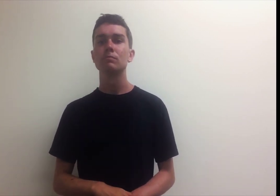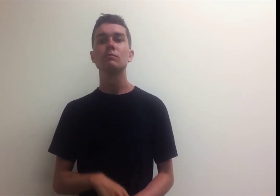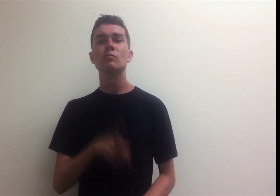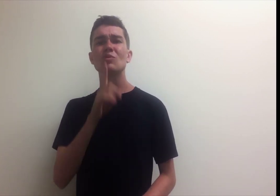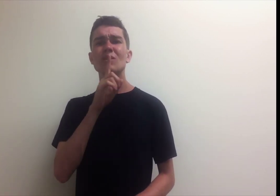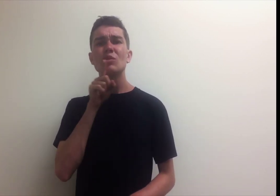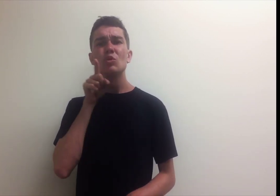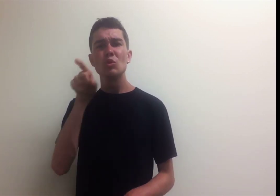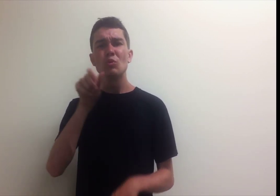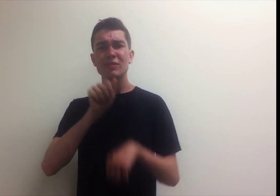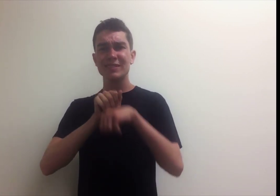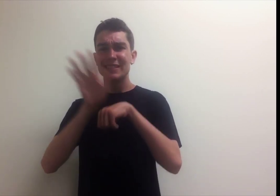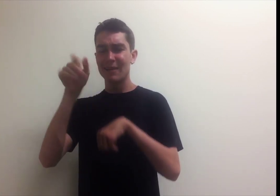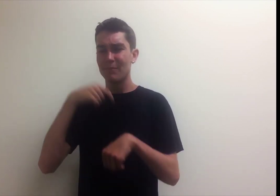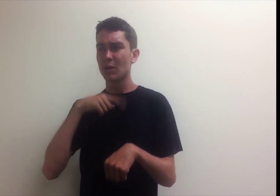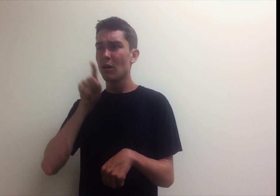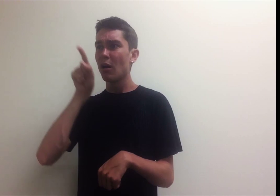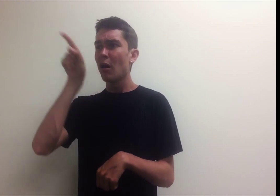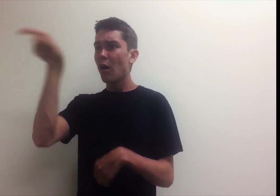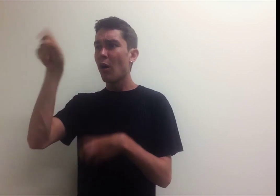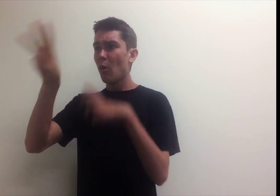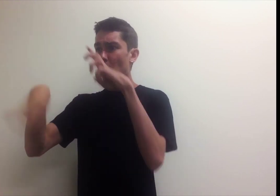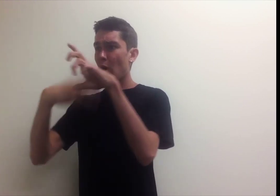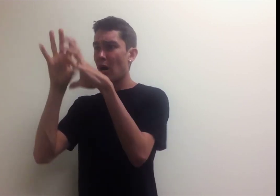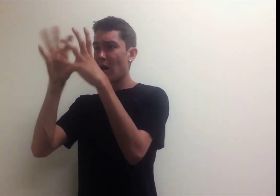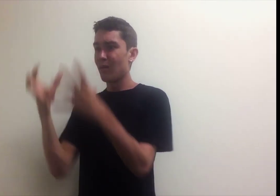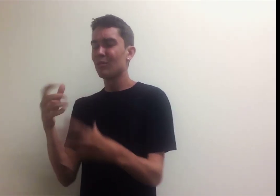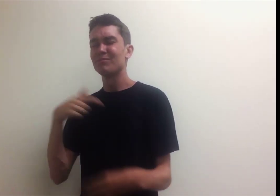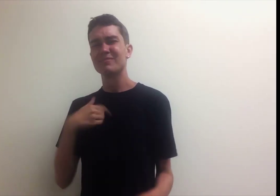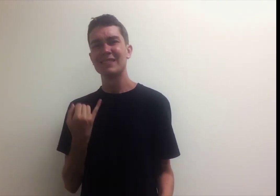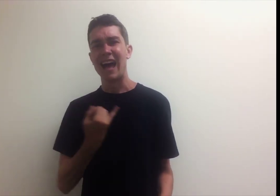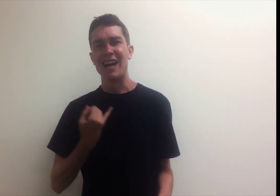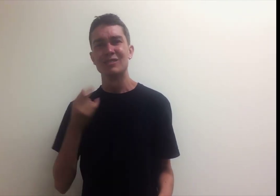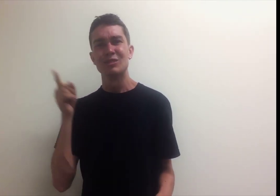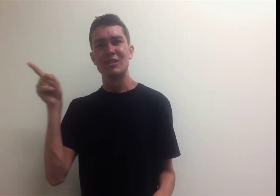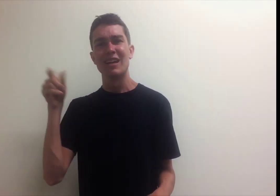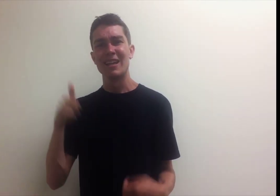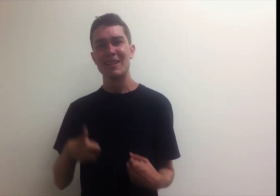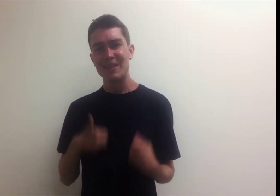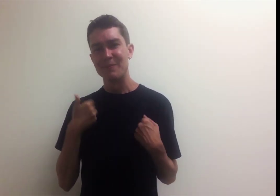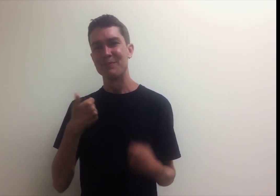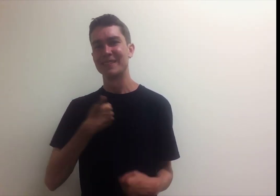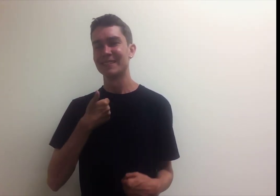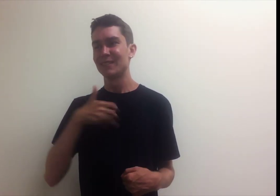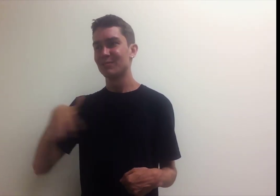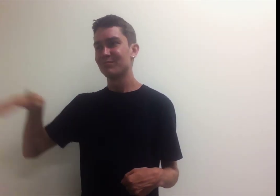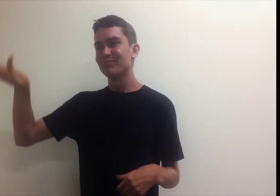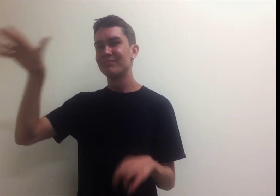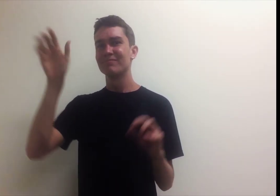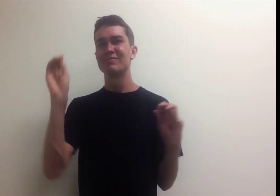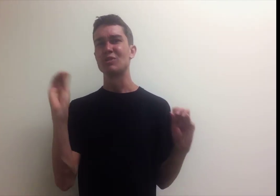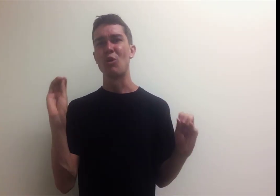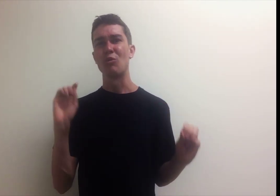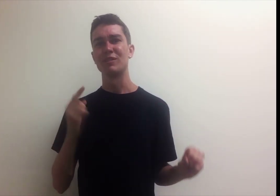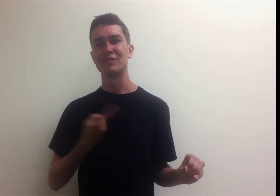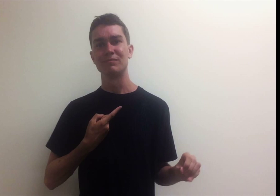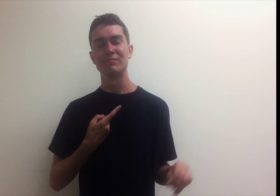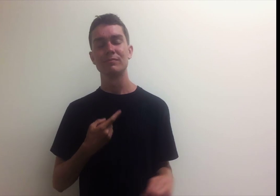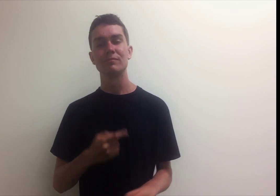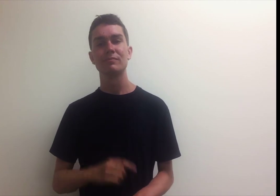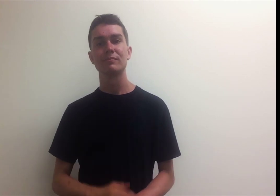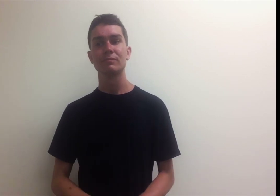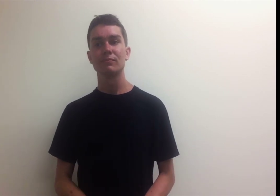You bought me a ticket to a planet where I lived by myself.